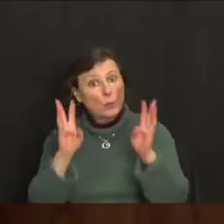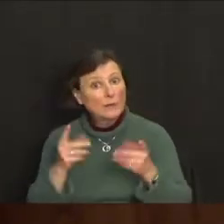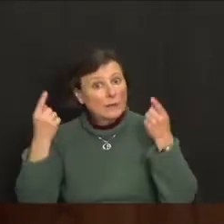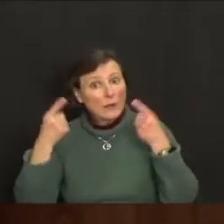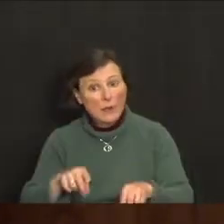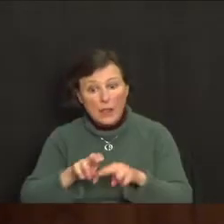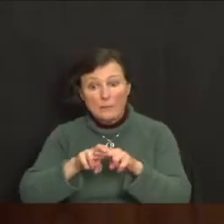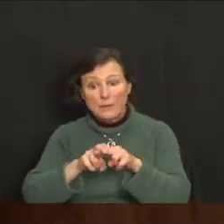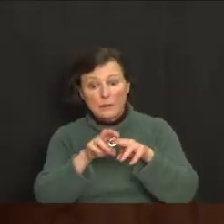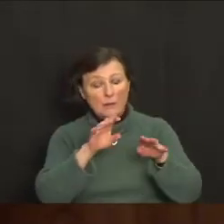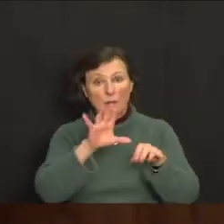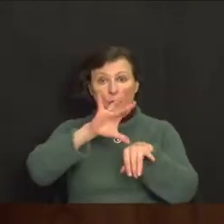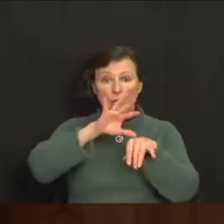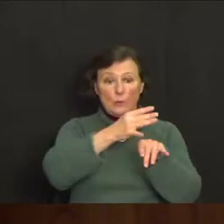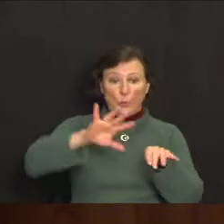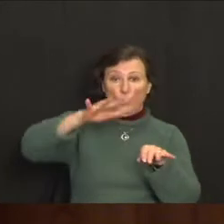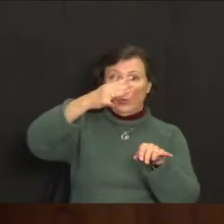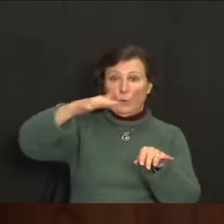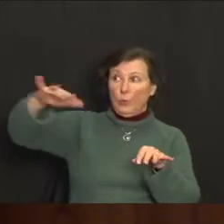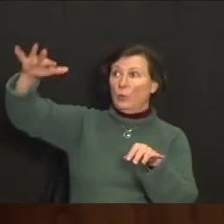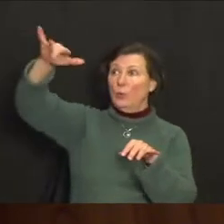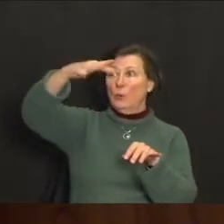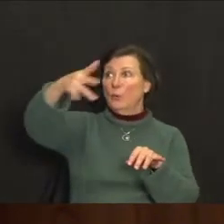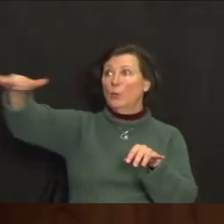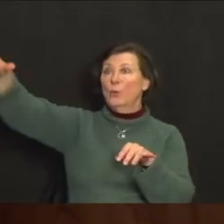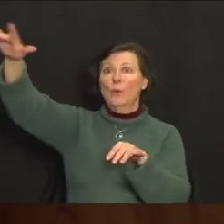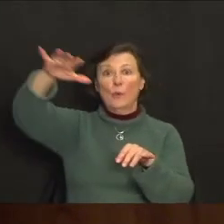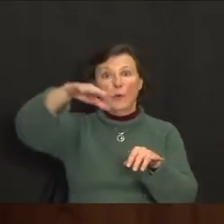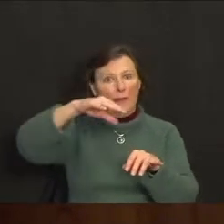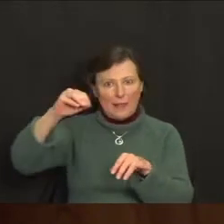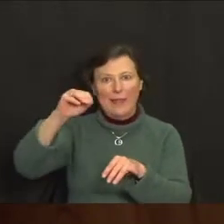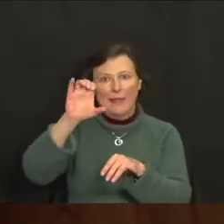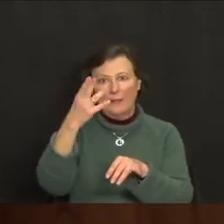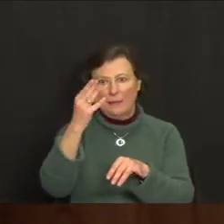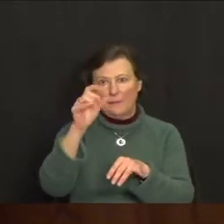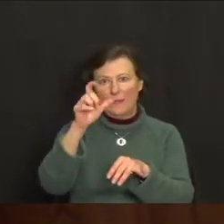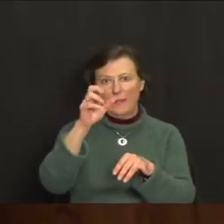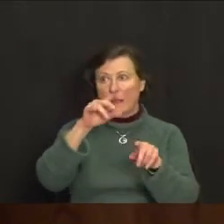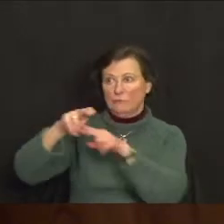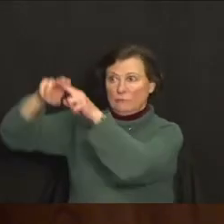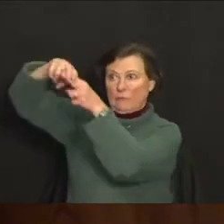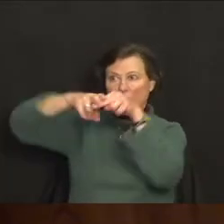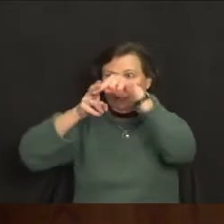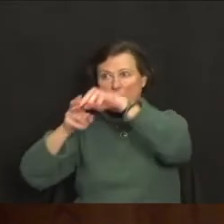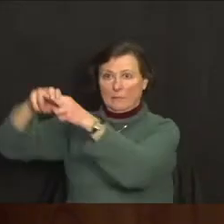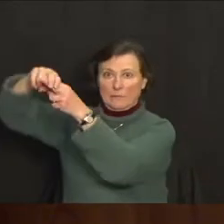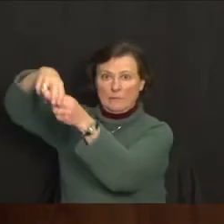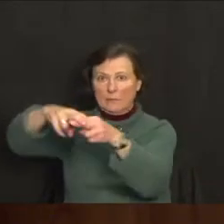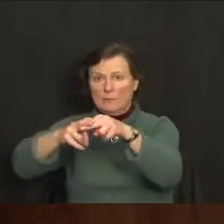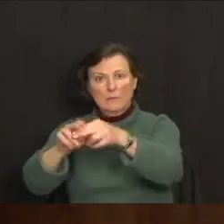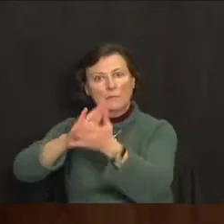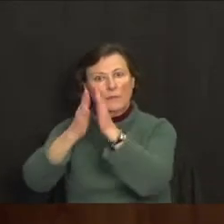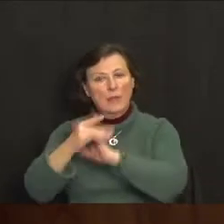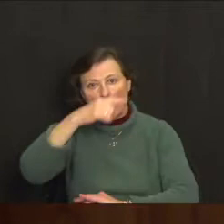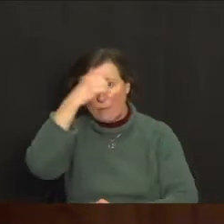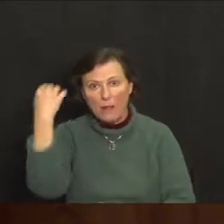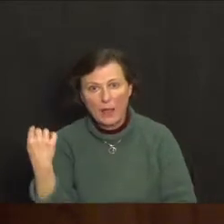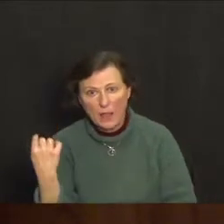leaf from the branch and with it the chameleon. The chameleon was black in the long winter night.